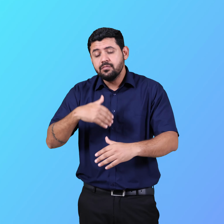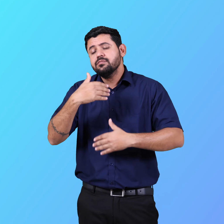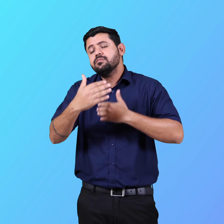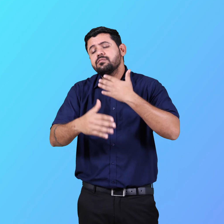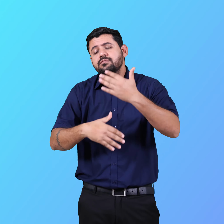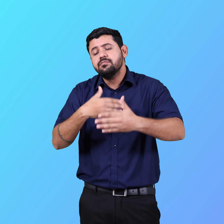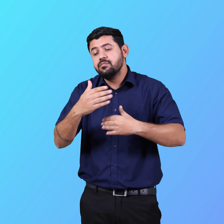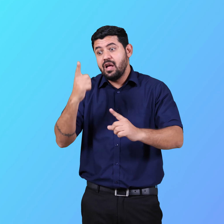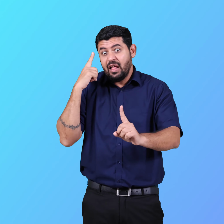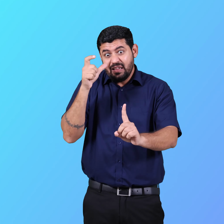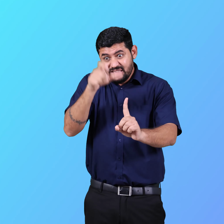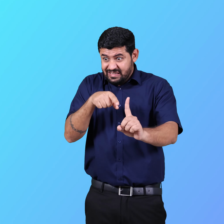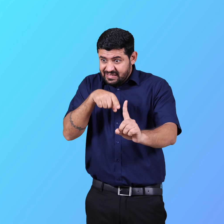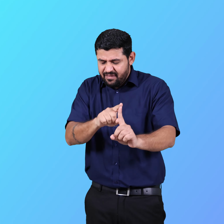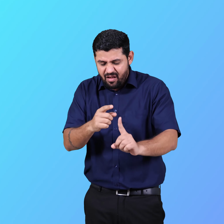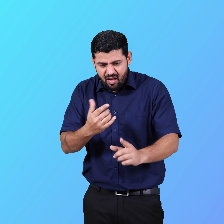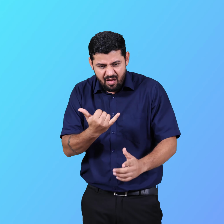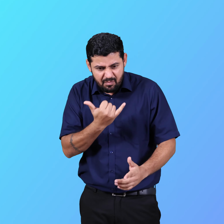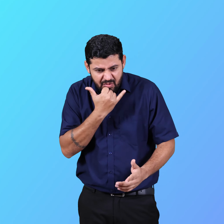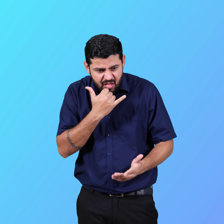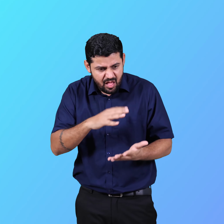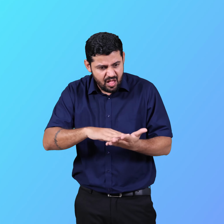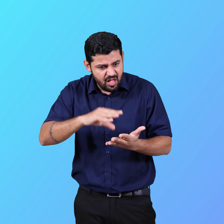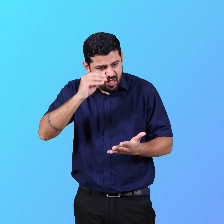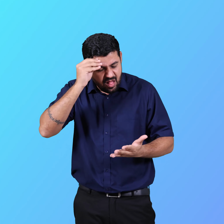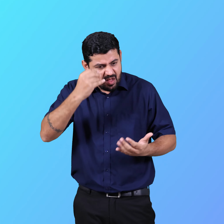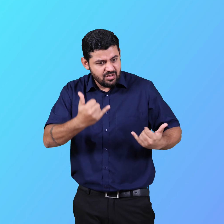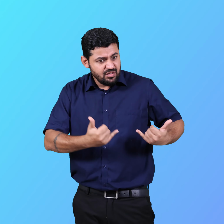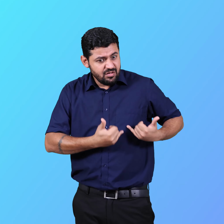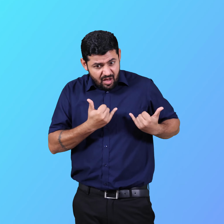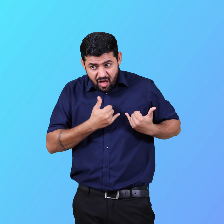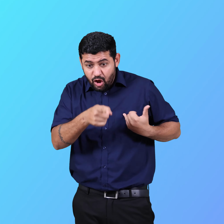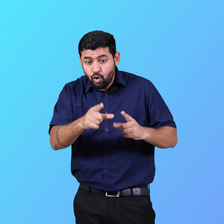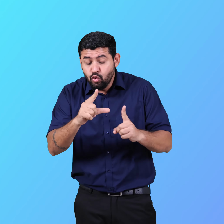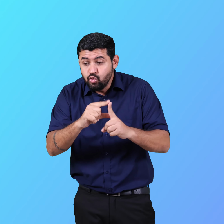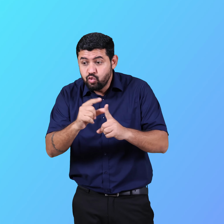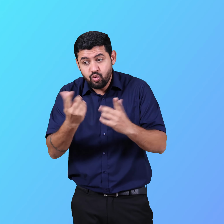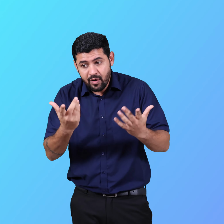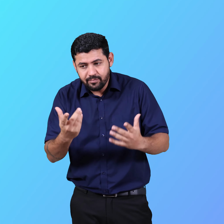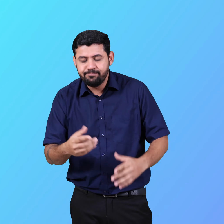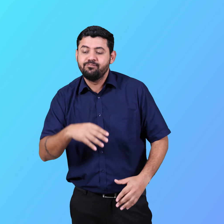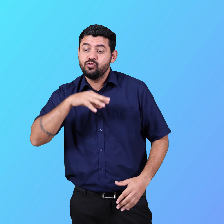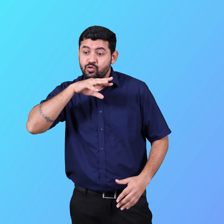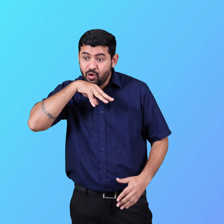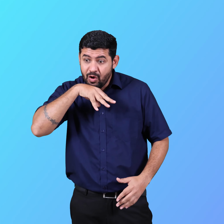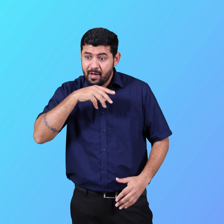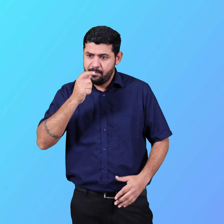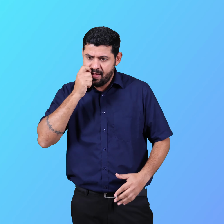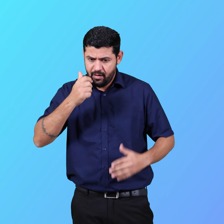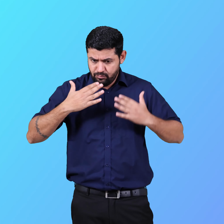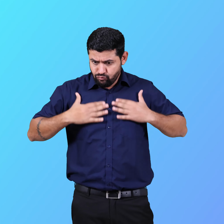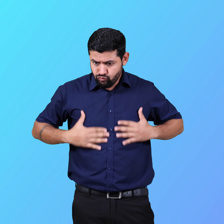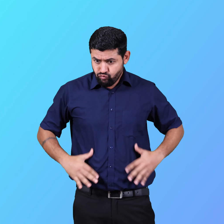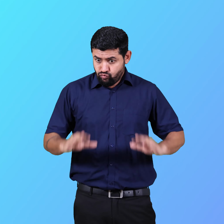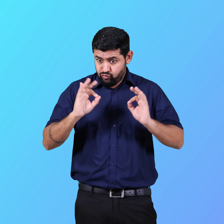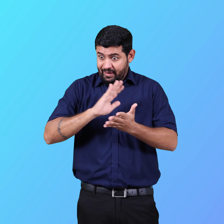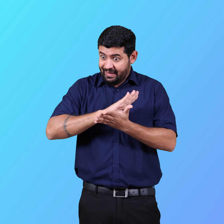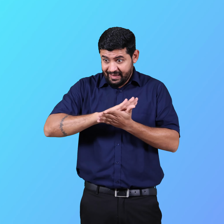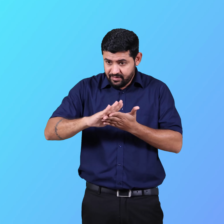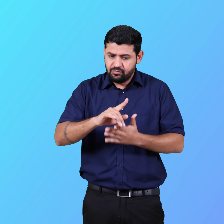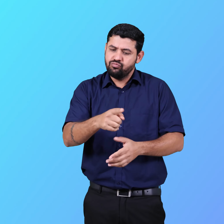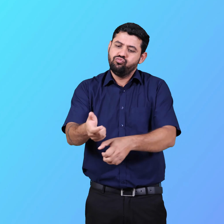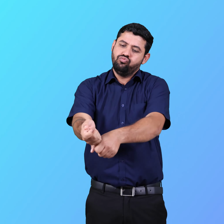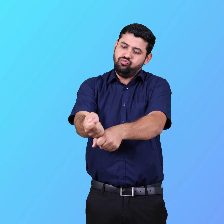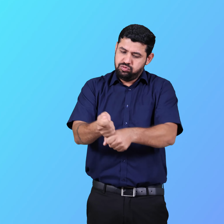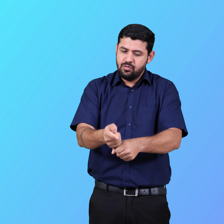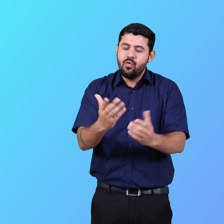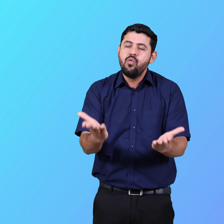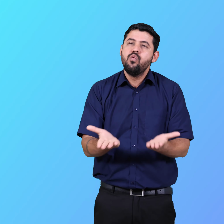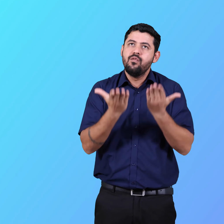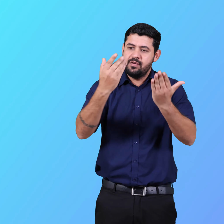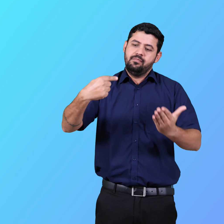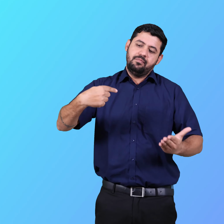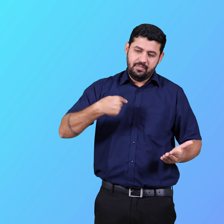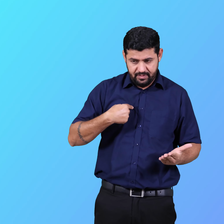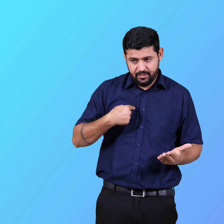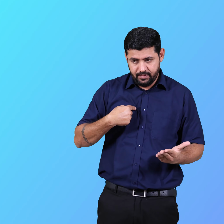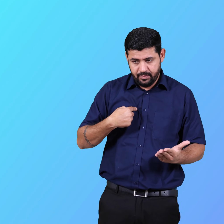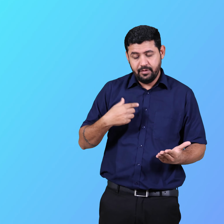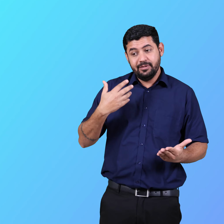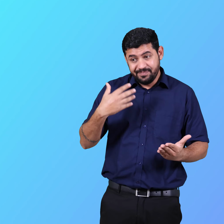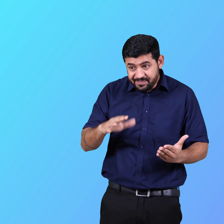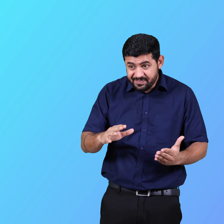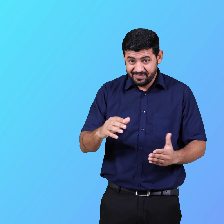As soon as he learns that he has sinned, he must bring a male goat that has nothing wrong with it as his offering.